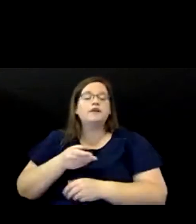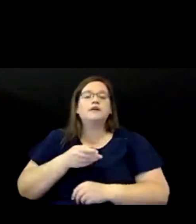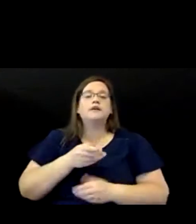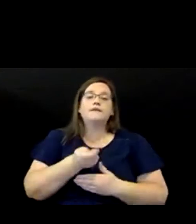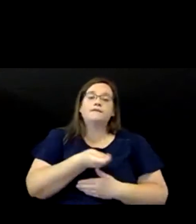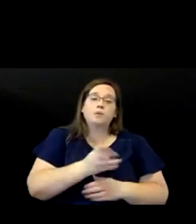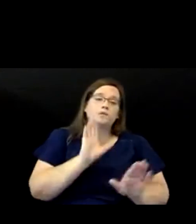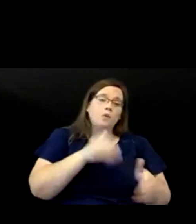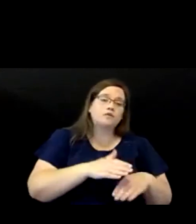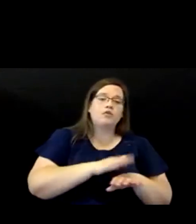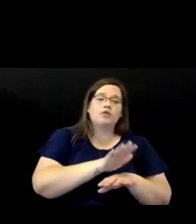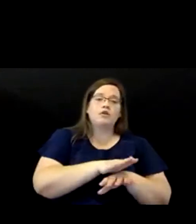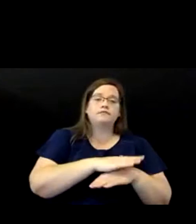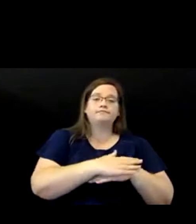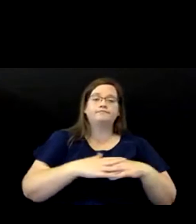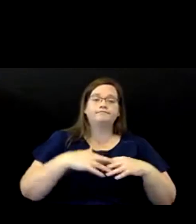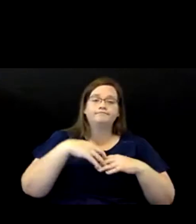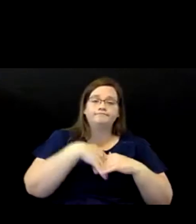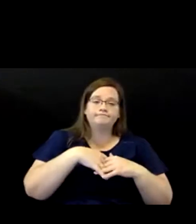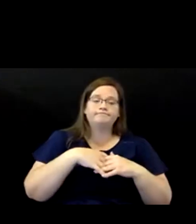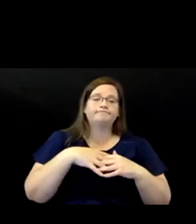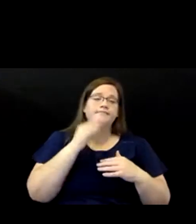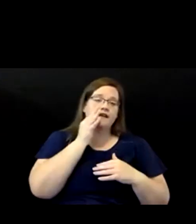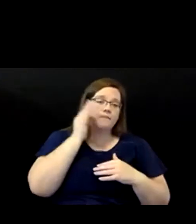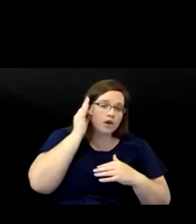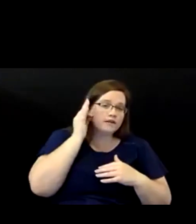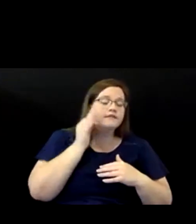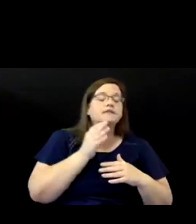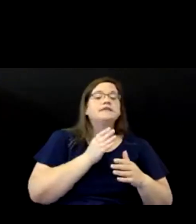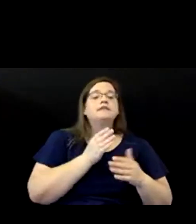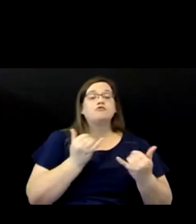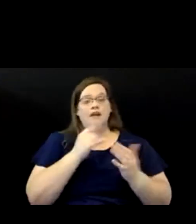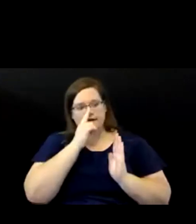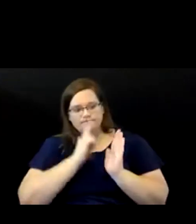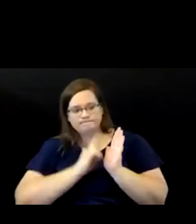American groups. There's one right now doing research on effective practices